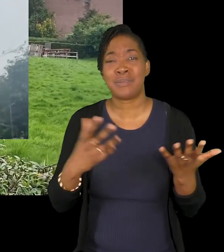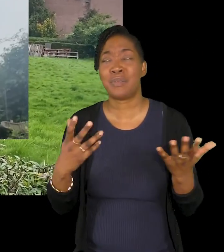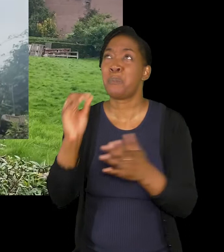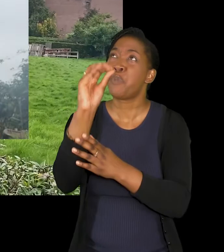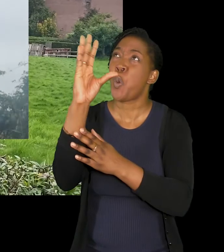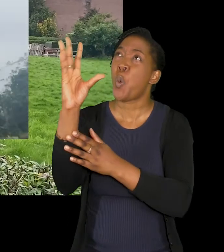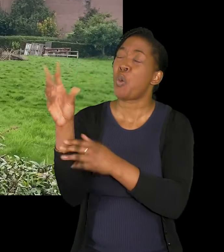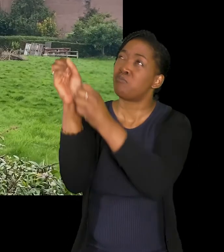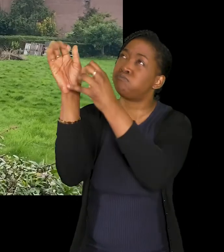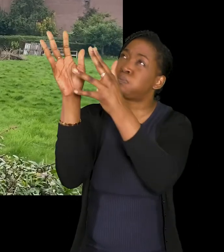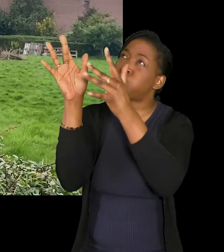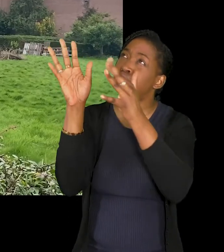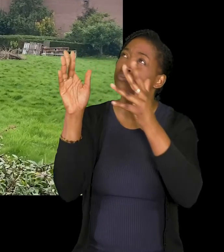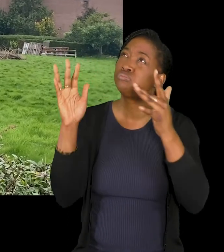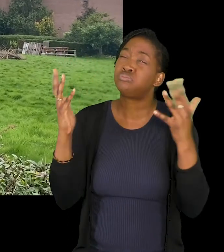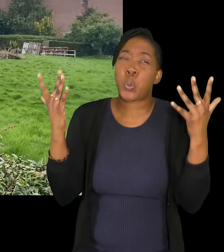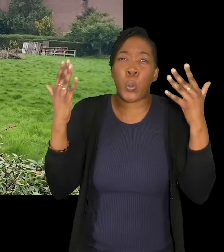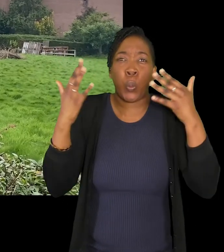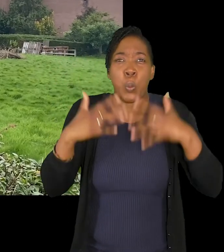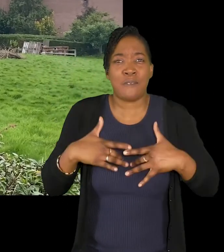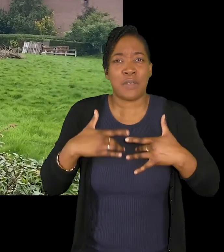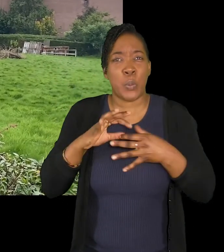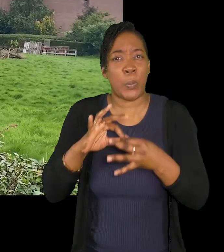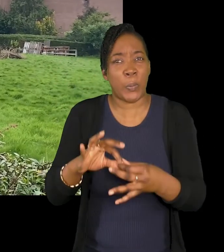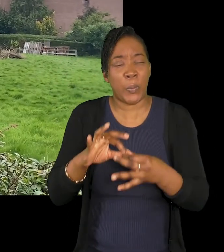but the moon is full and the dark feels right